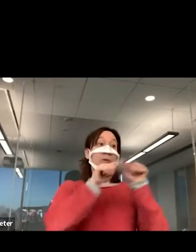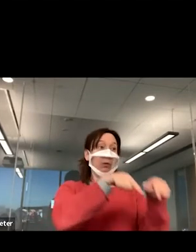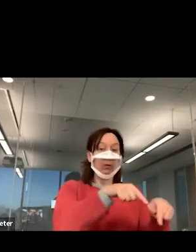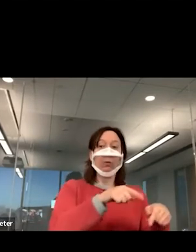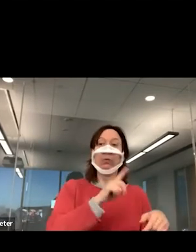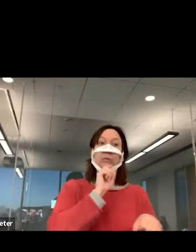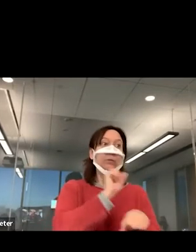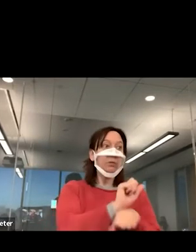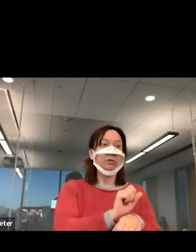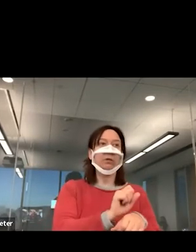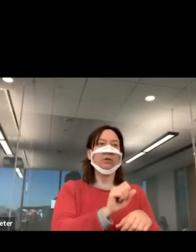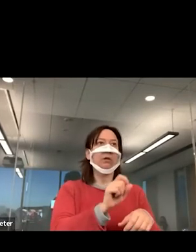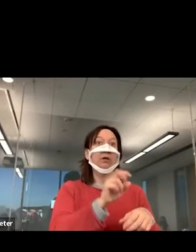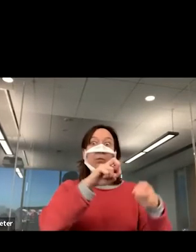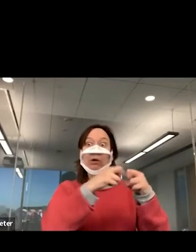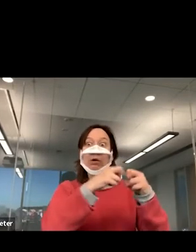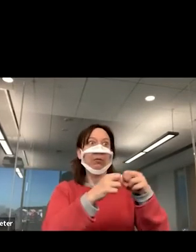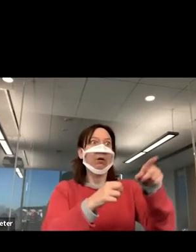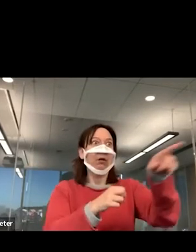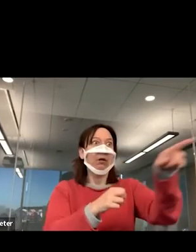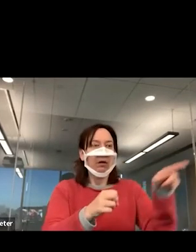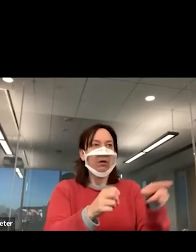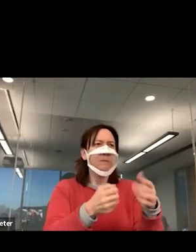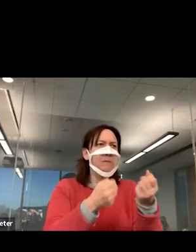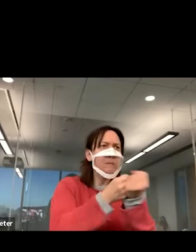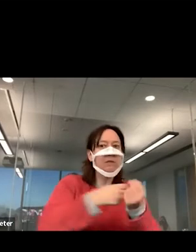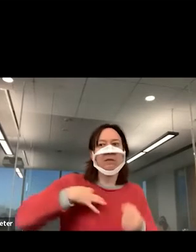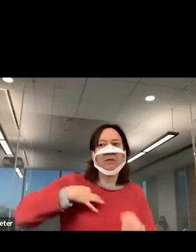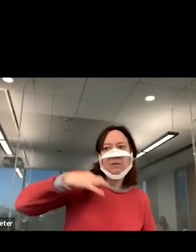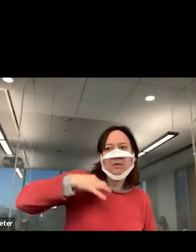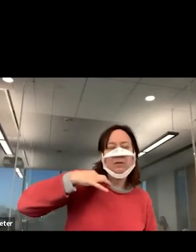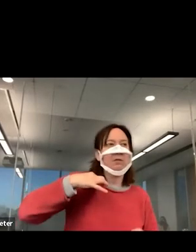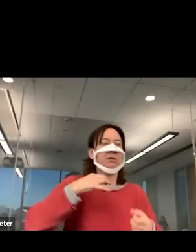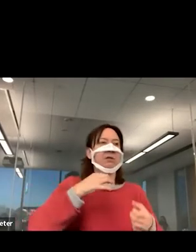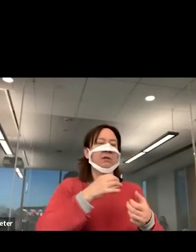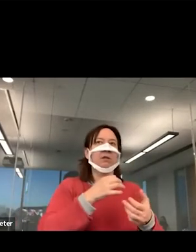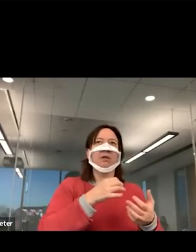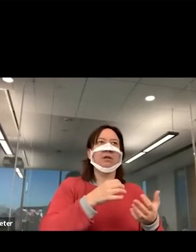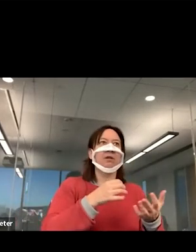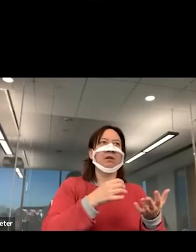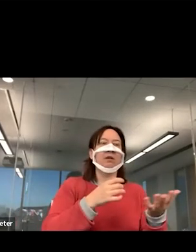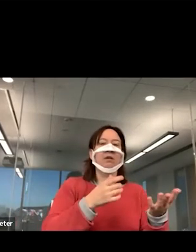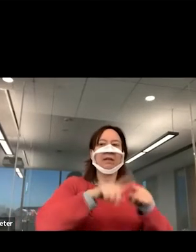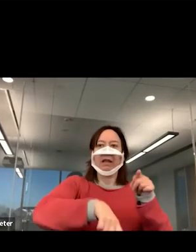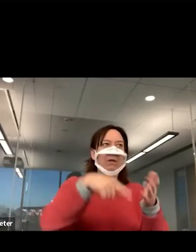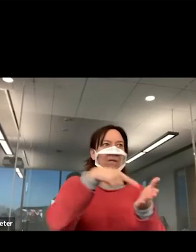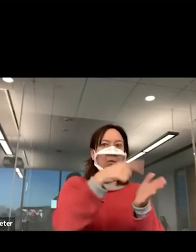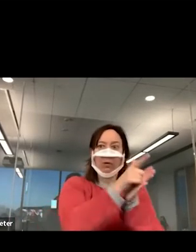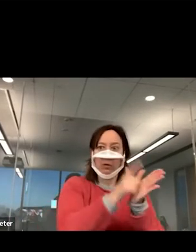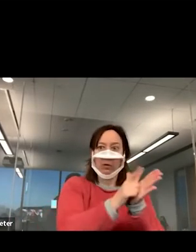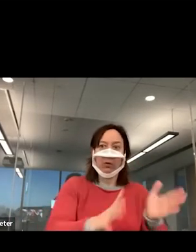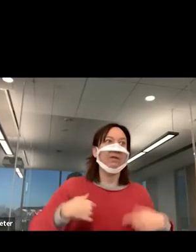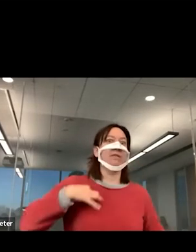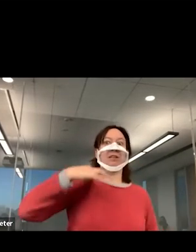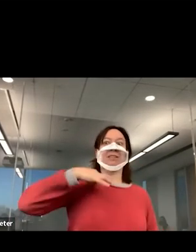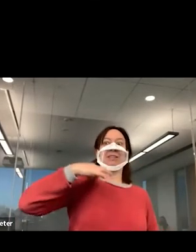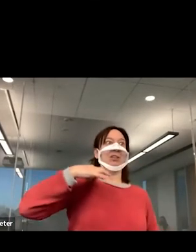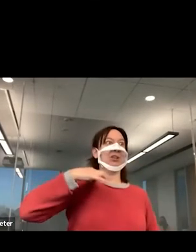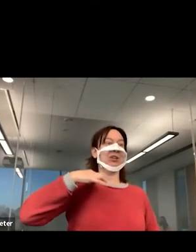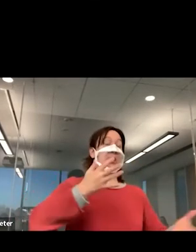practice law and we do it on behalf of people who are um who can't afford attorneys and i had this